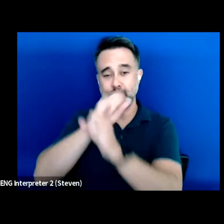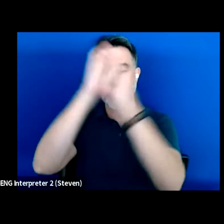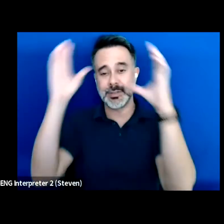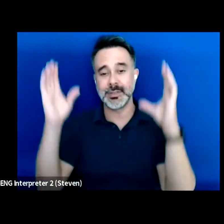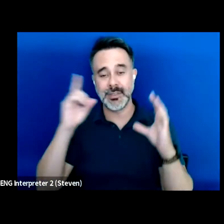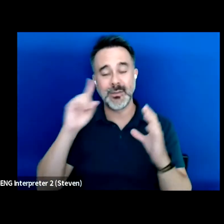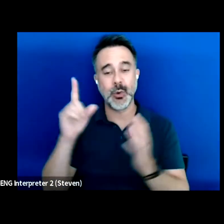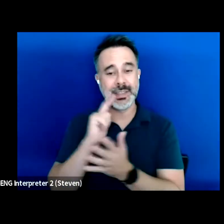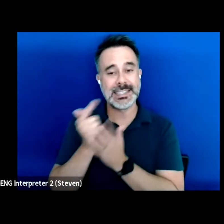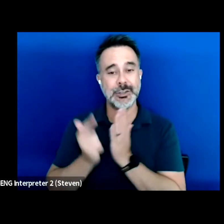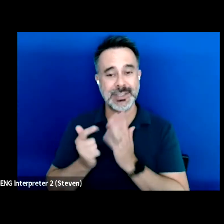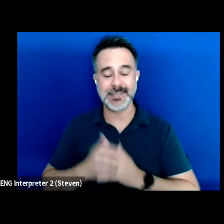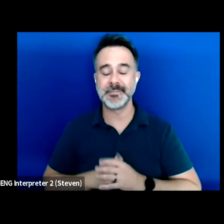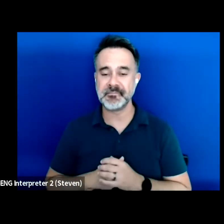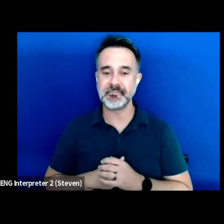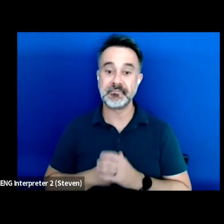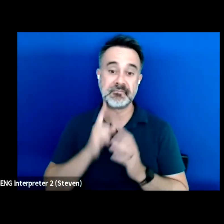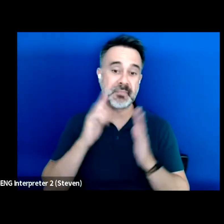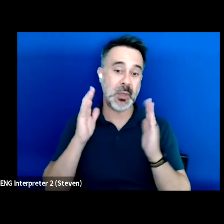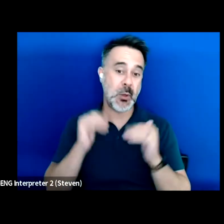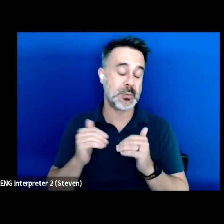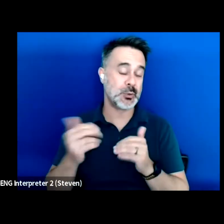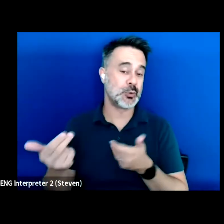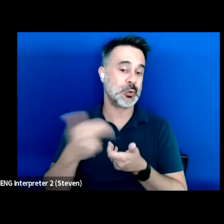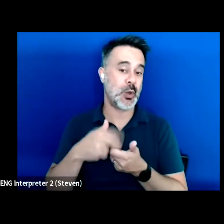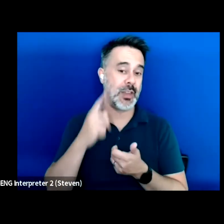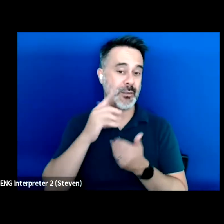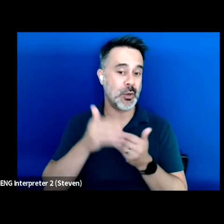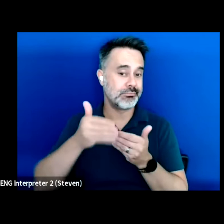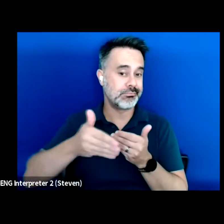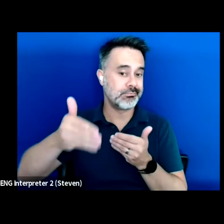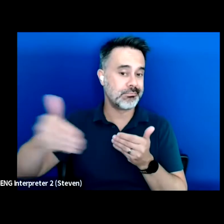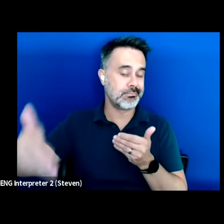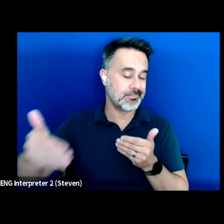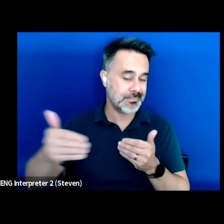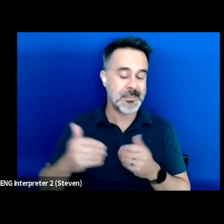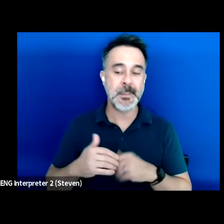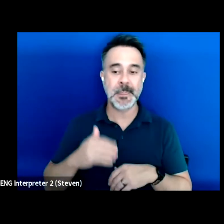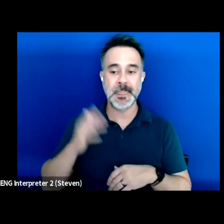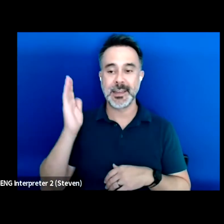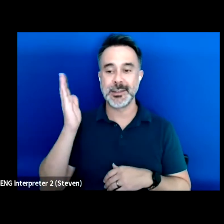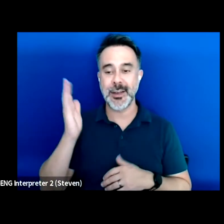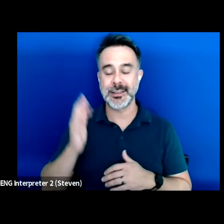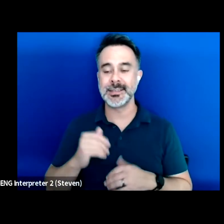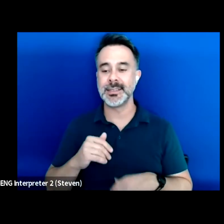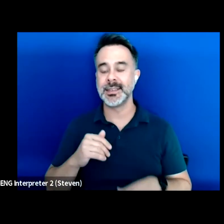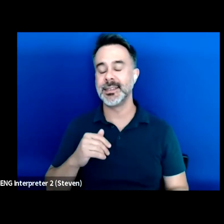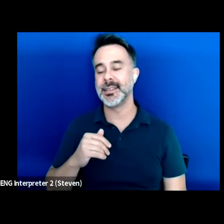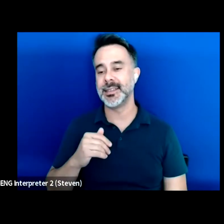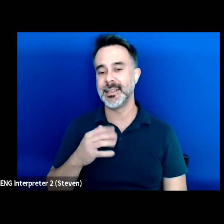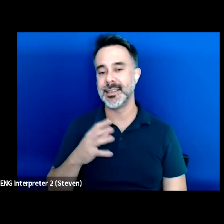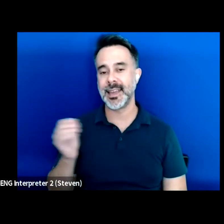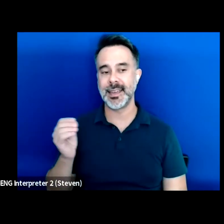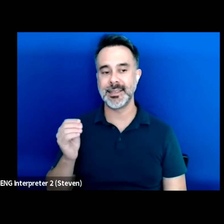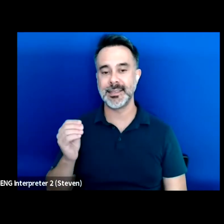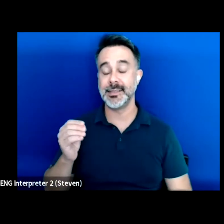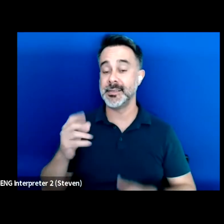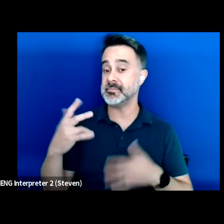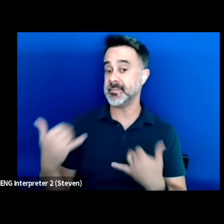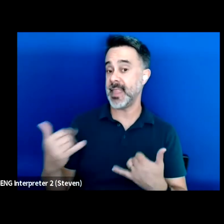of the Tiger: An Activist's Life by Alice Wong which we're so excited to be celebrating with everyone here today.